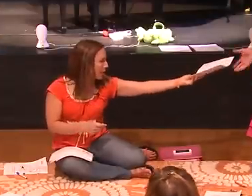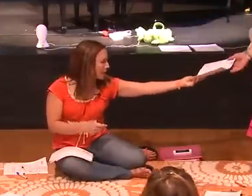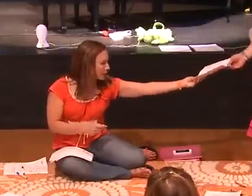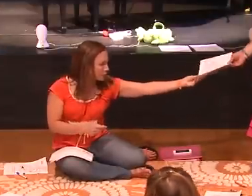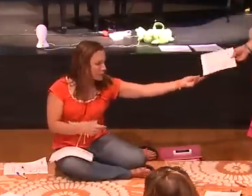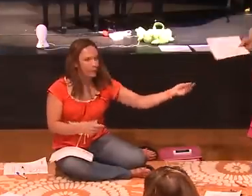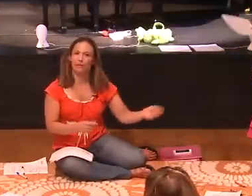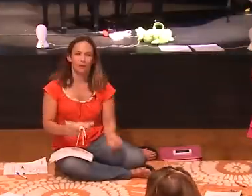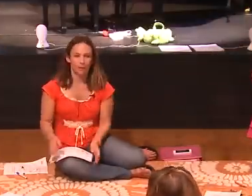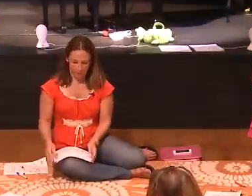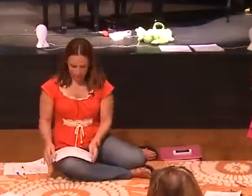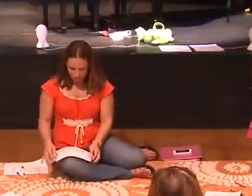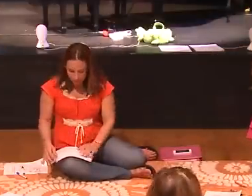There's that and I'll get you another one.